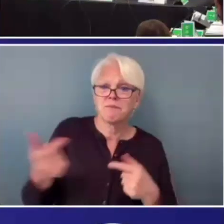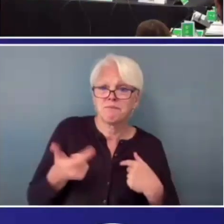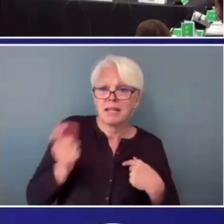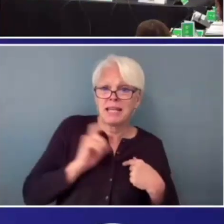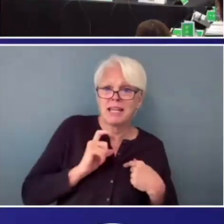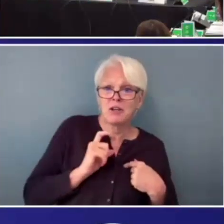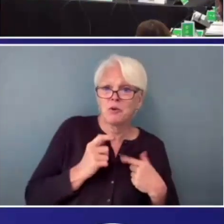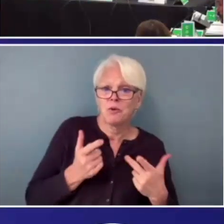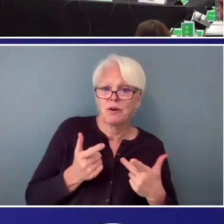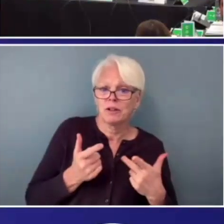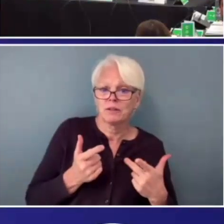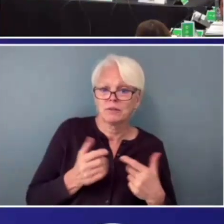You're charged after the first question.